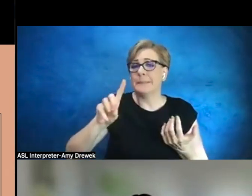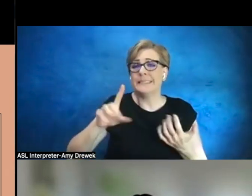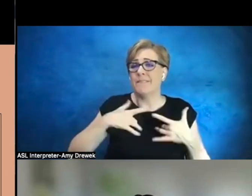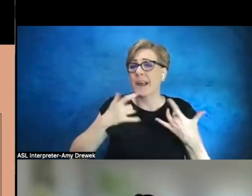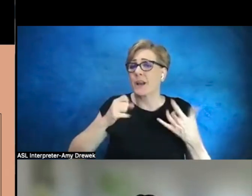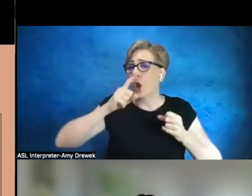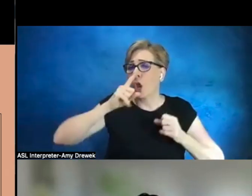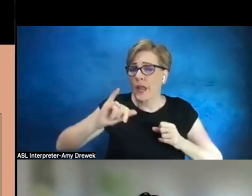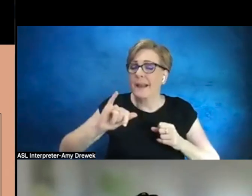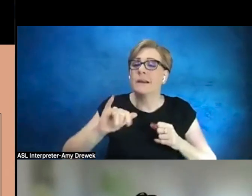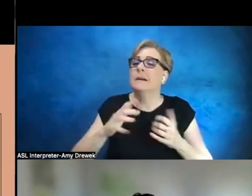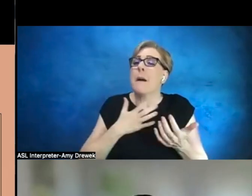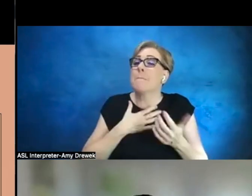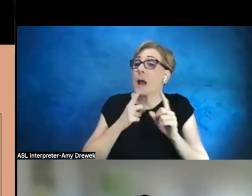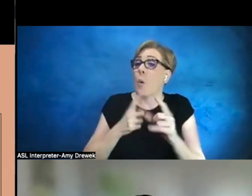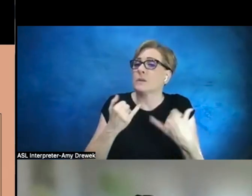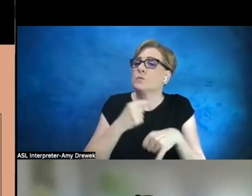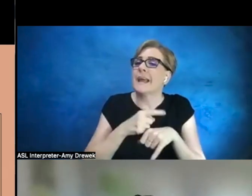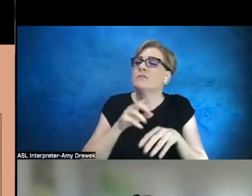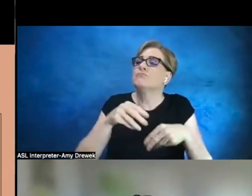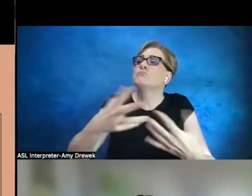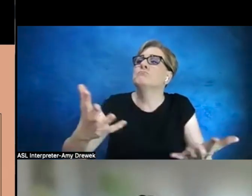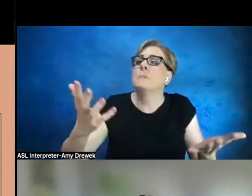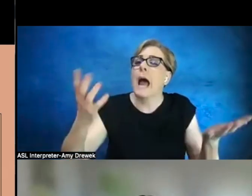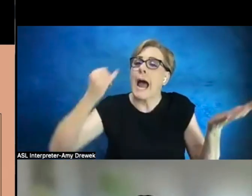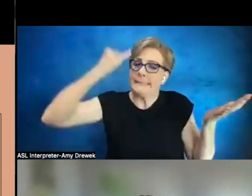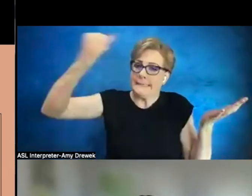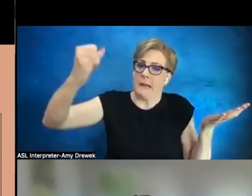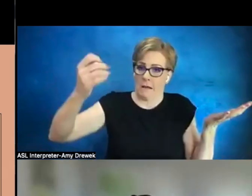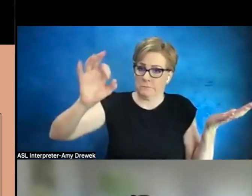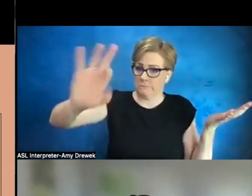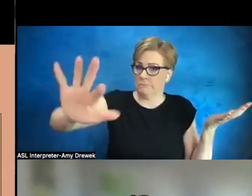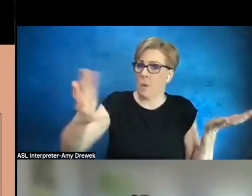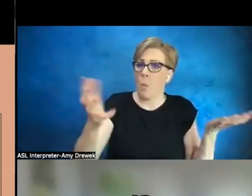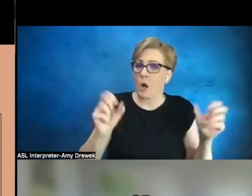zoomed out view of what it could look like. Are there any questions before I move on